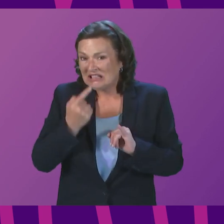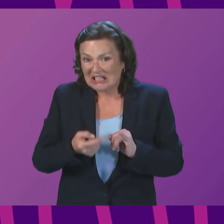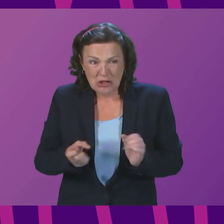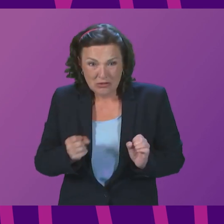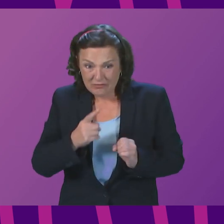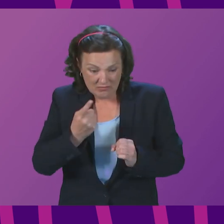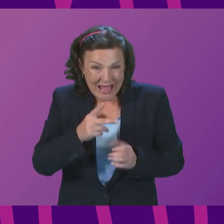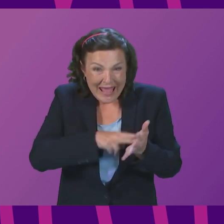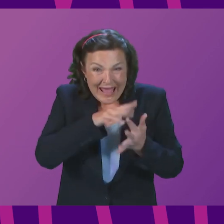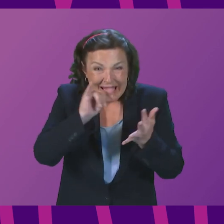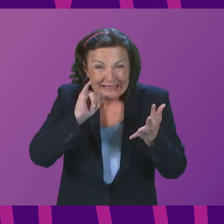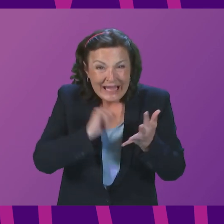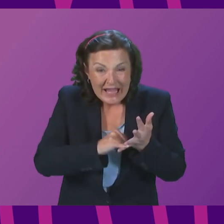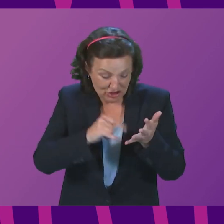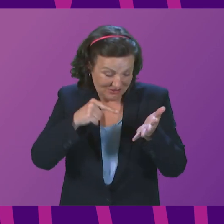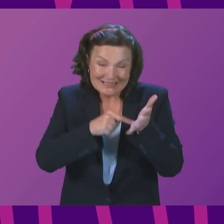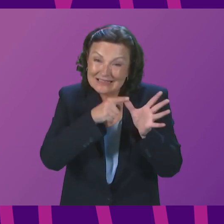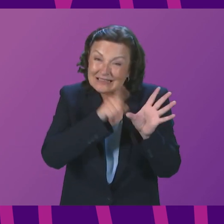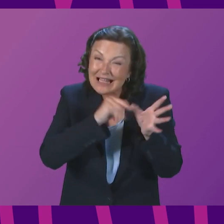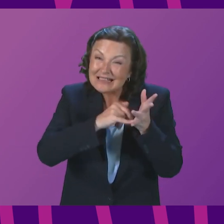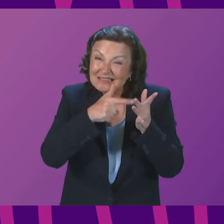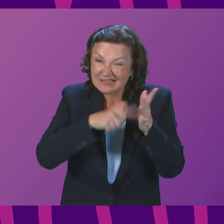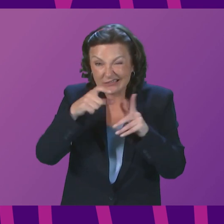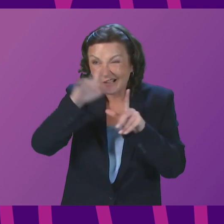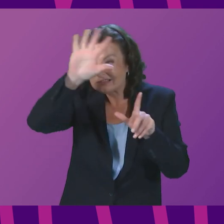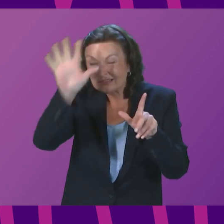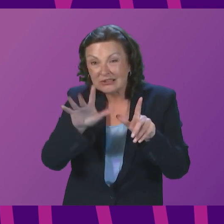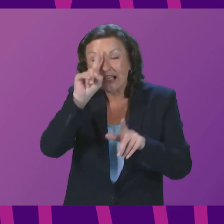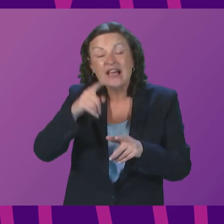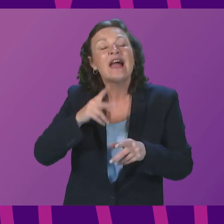in NHS Tayside and doubled in NHS Grampian.